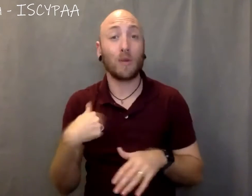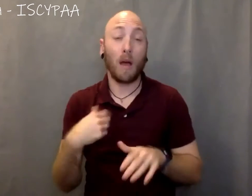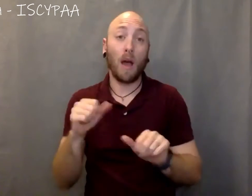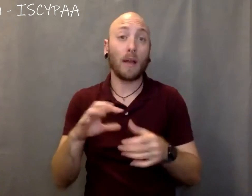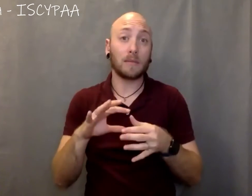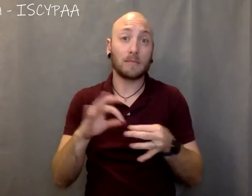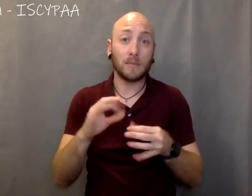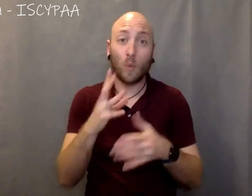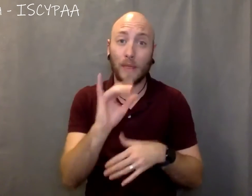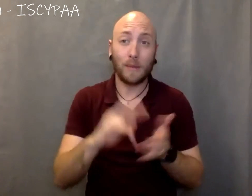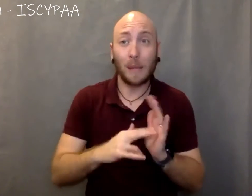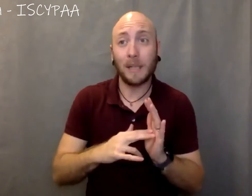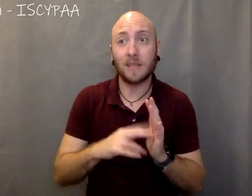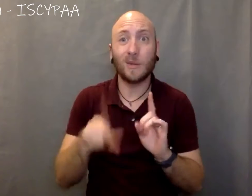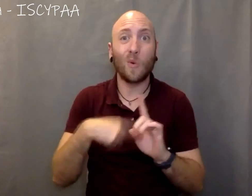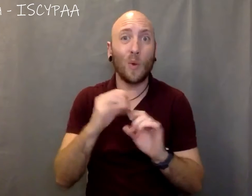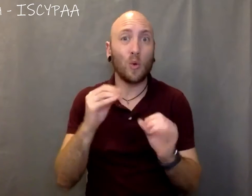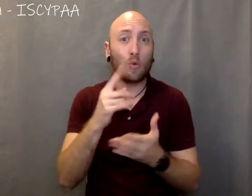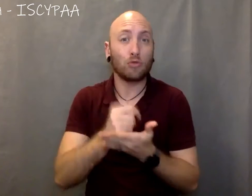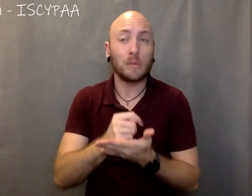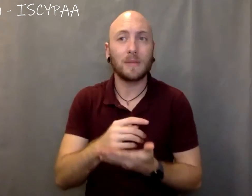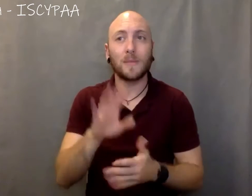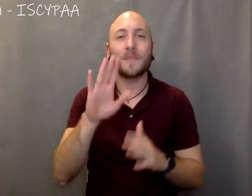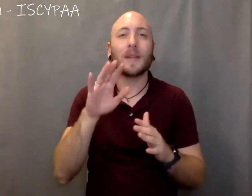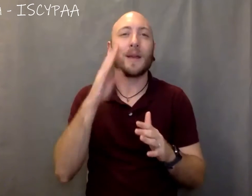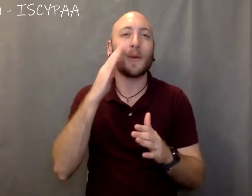looks like in the rooms because you know that's been a lot of my experience in the